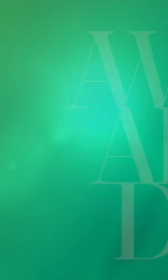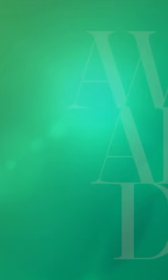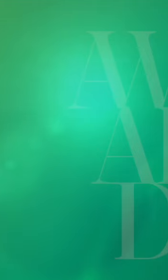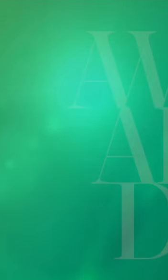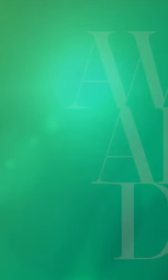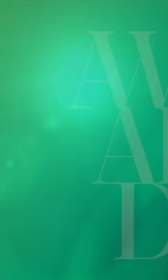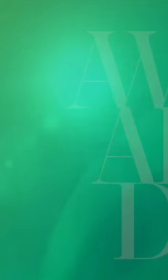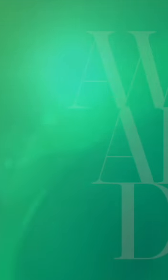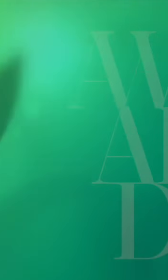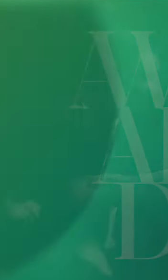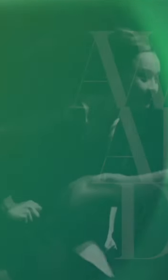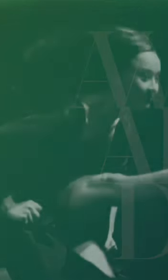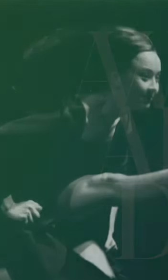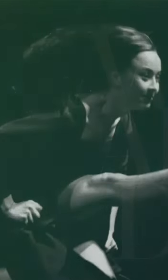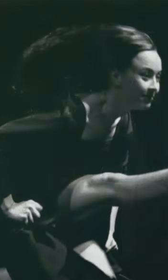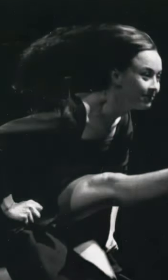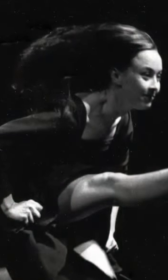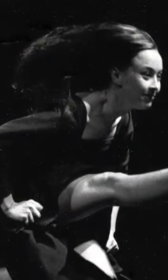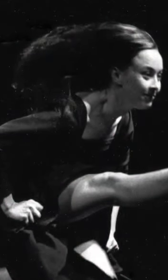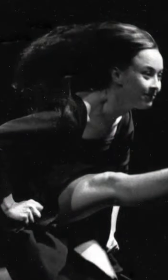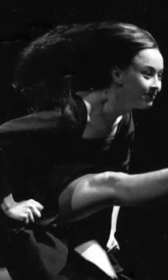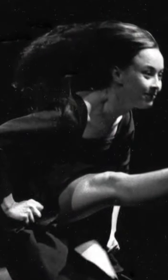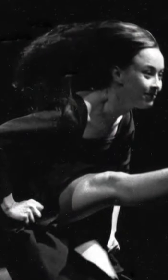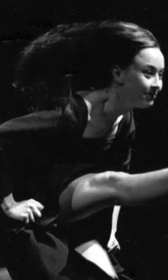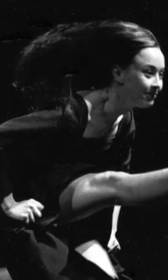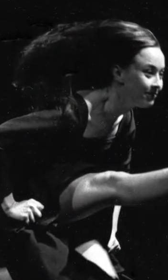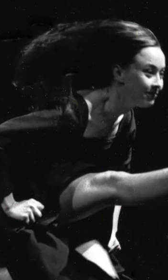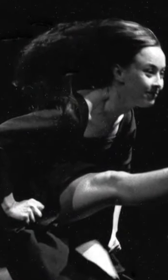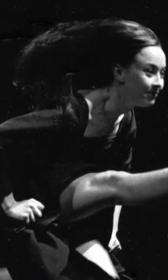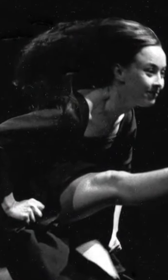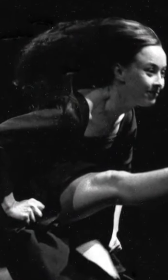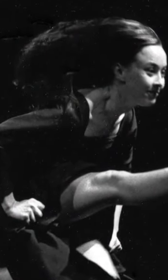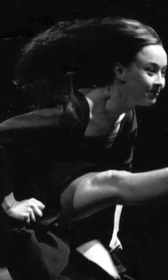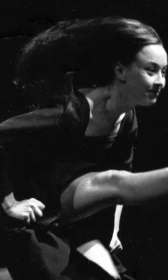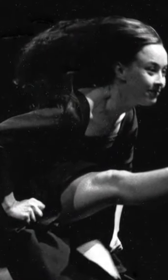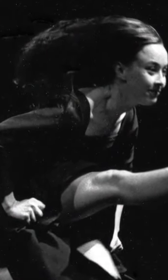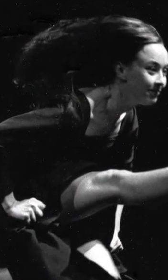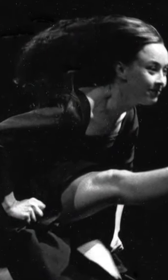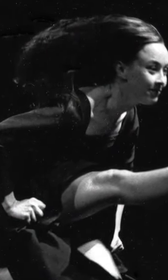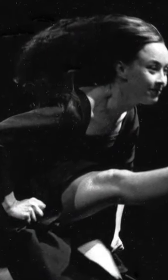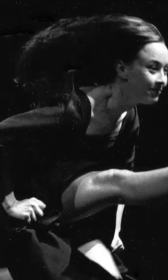In 2005, Michelle began working with Dancenorth and helped to found Splintergroup,